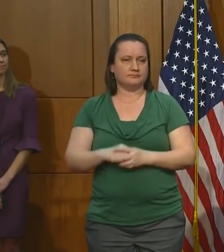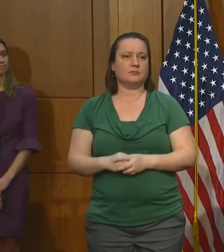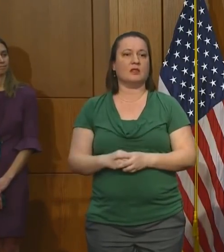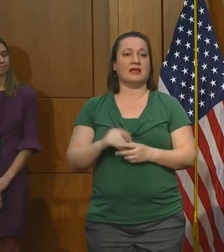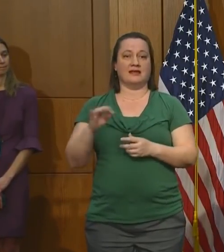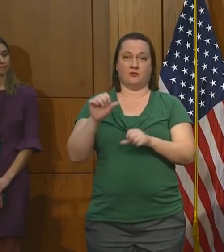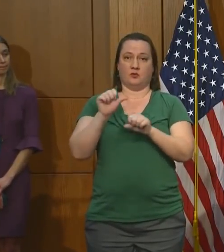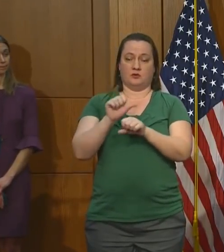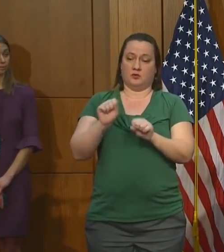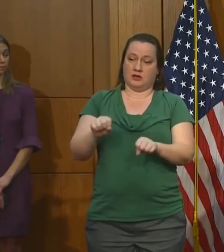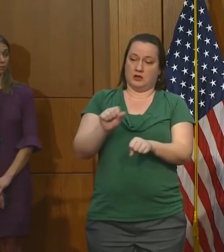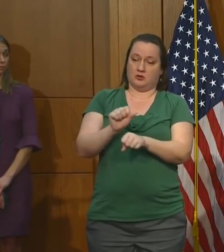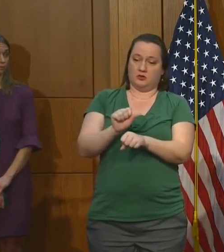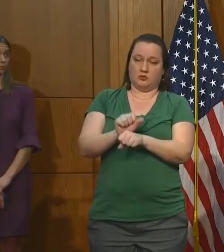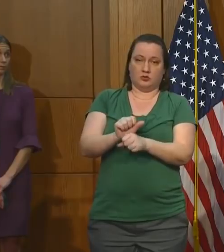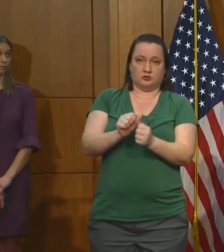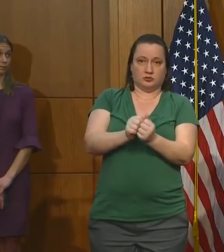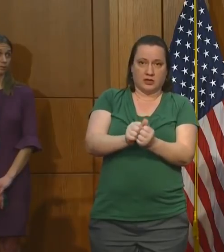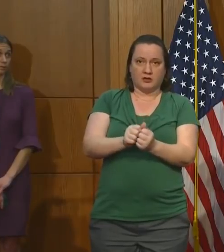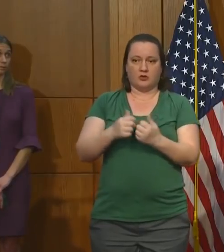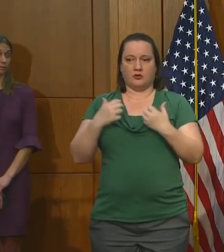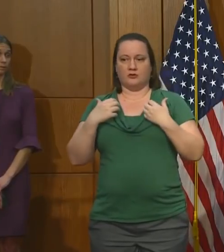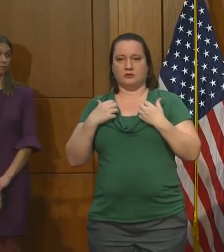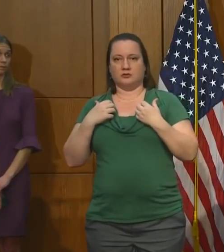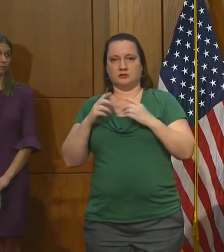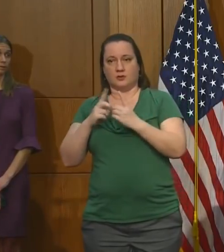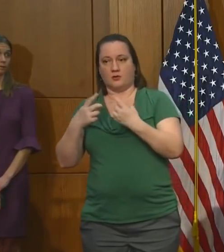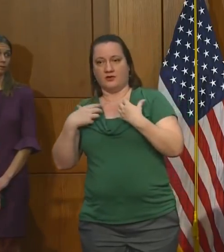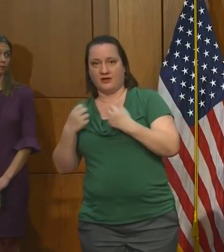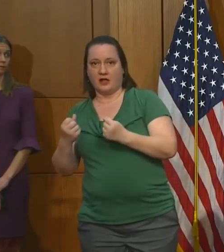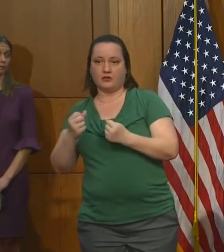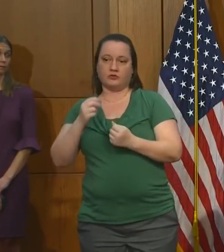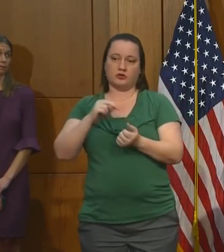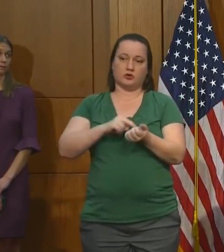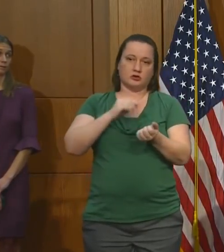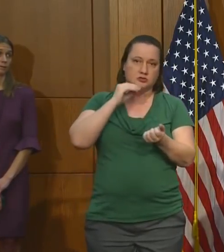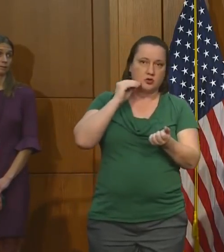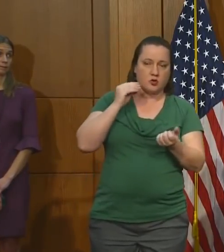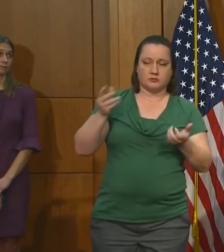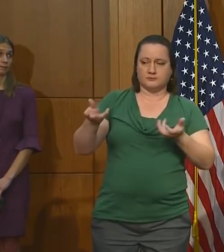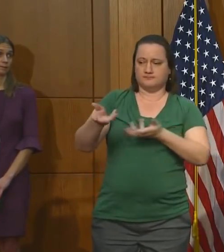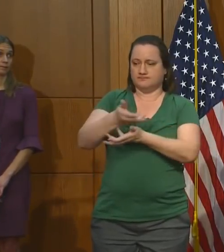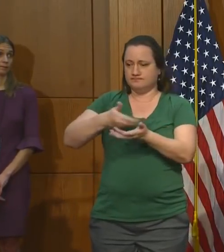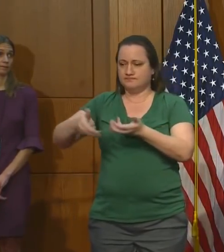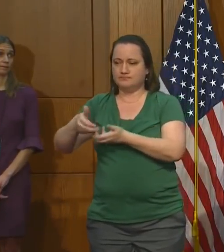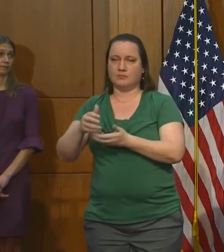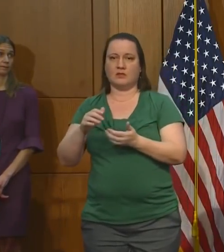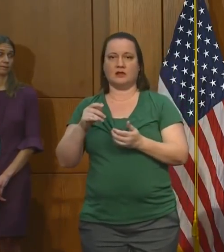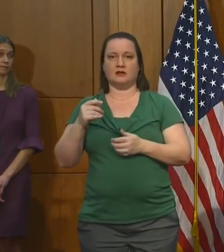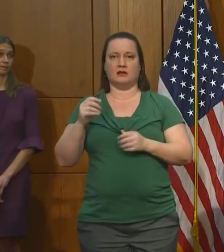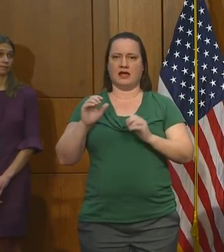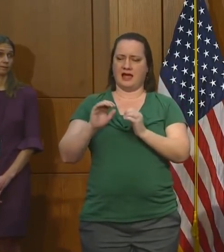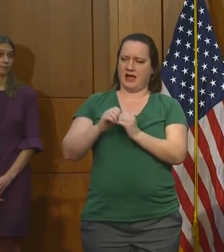IF THERE ARE WAYS THAT WE CAN ALL WORK TOGETHER WORK WITH THE VIRGINIA DEPARTMENT HEALTH WORK WITH OUR NURSING HOMES. AND YOU